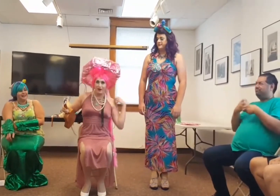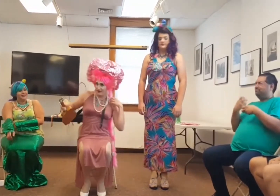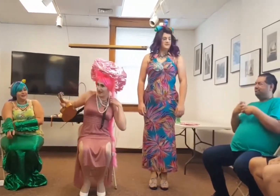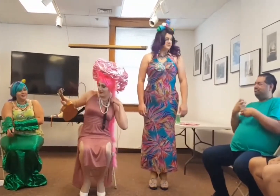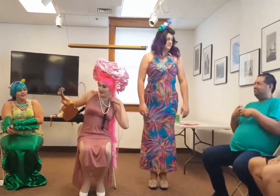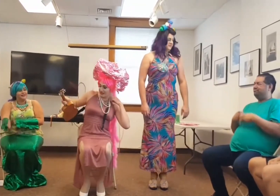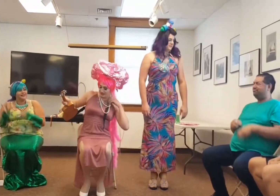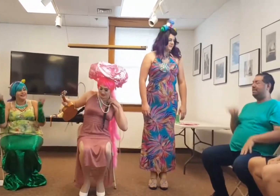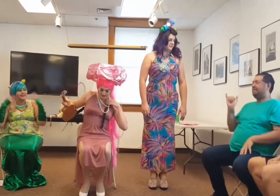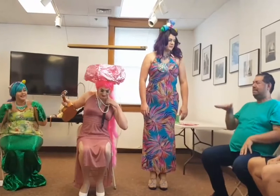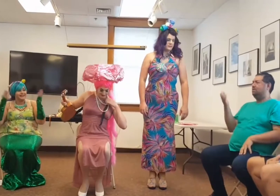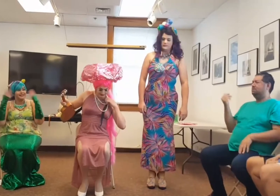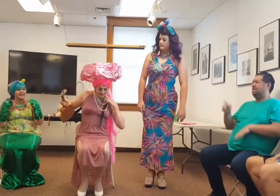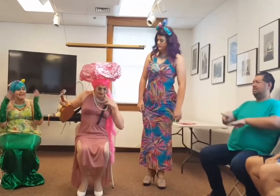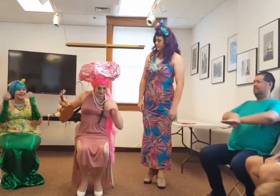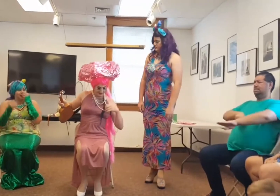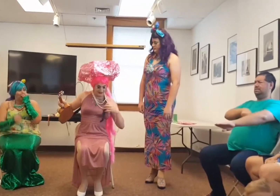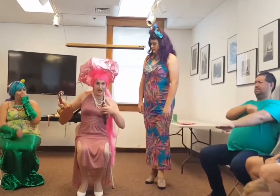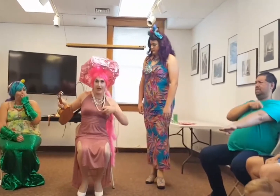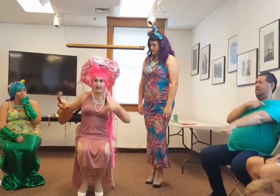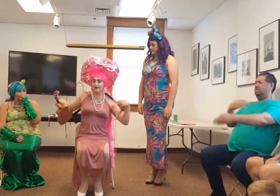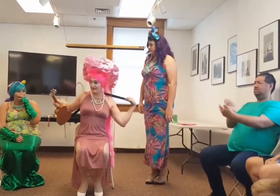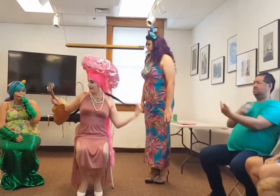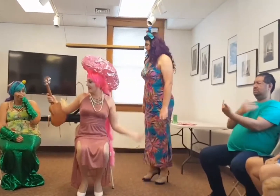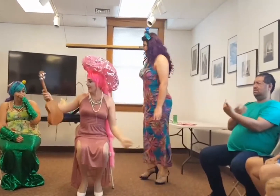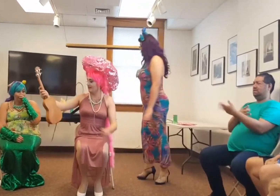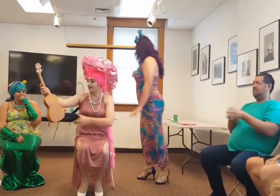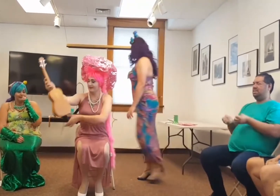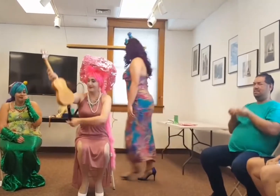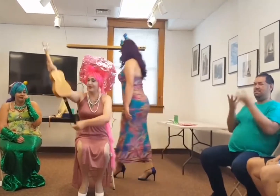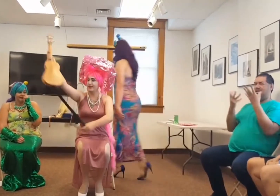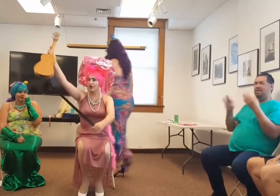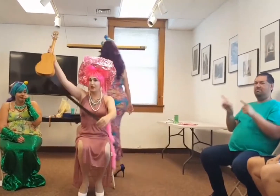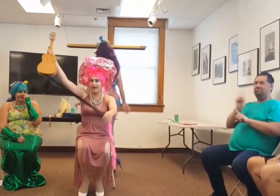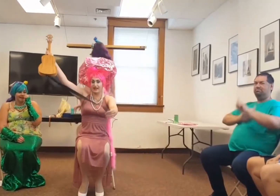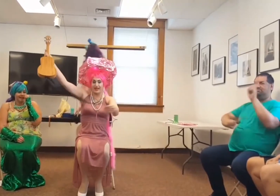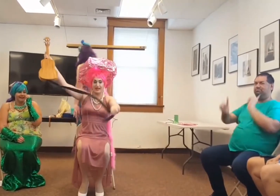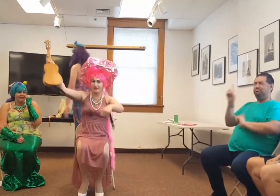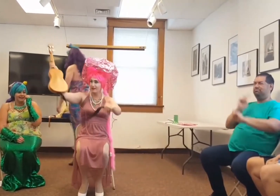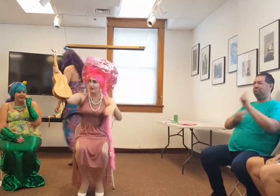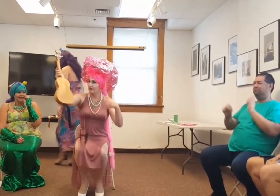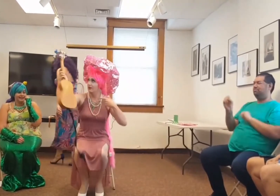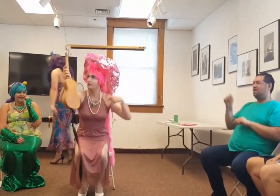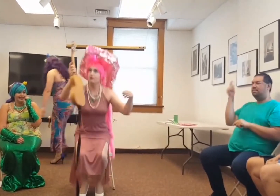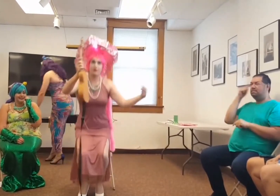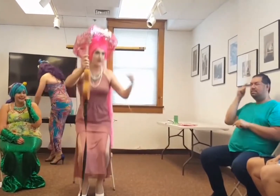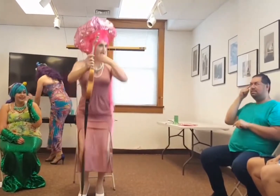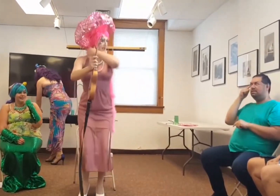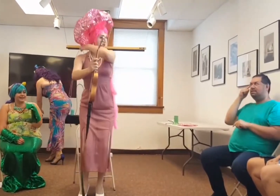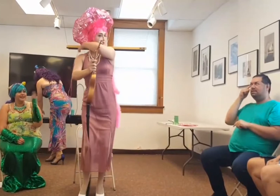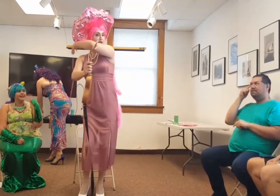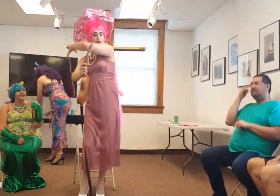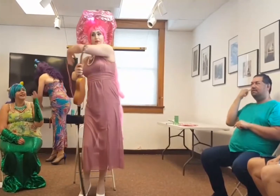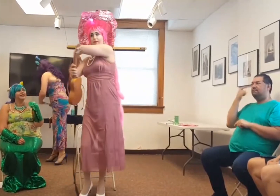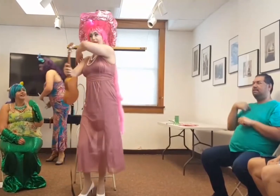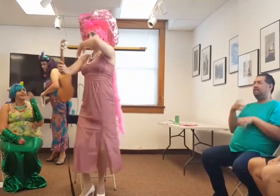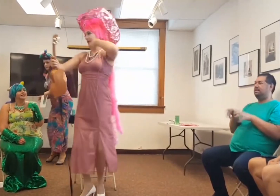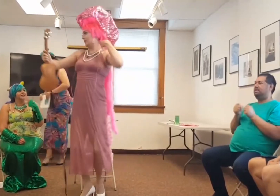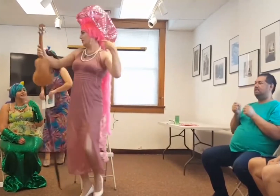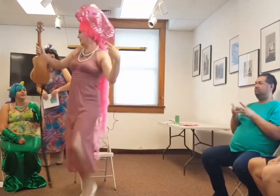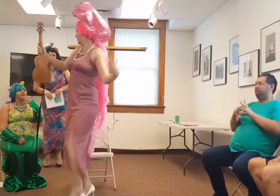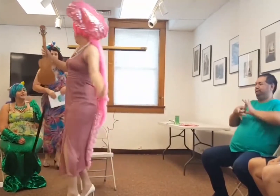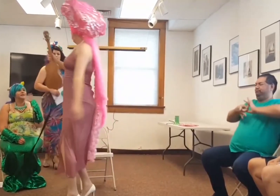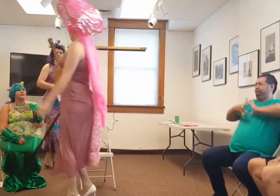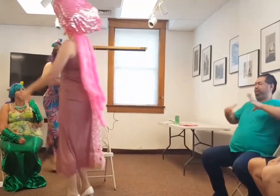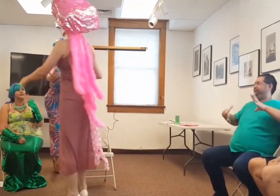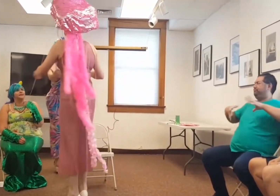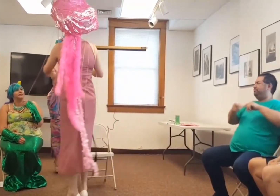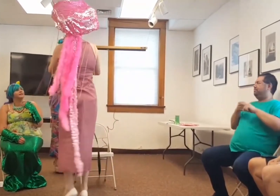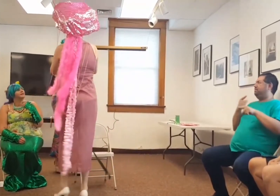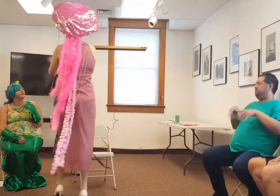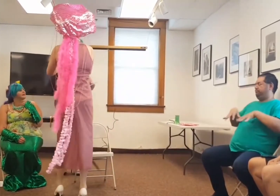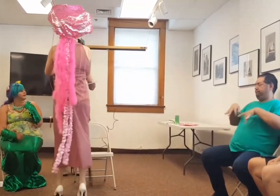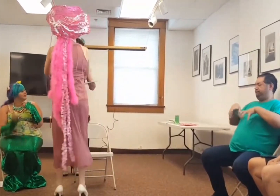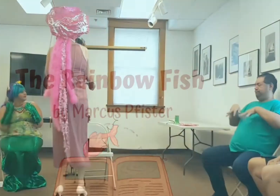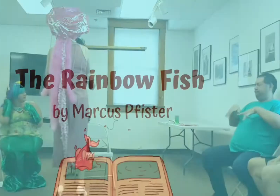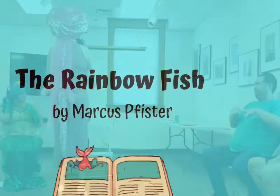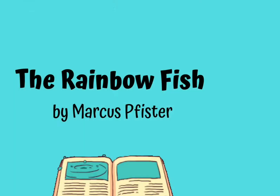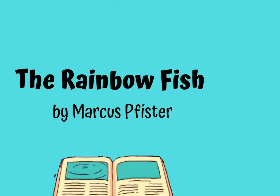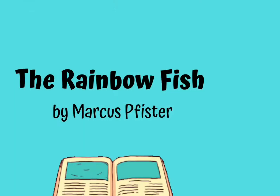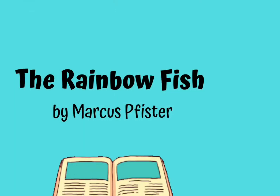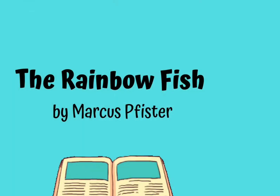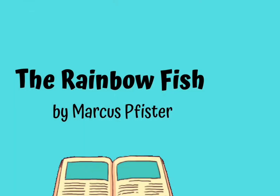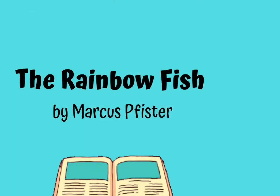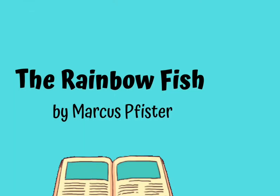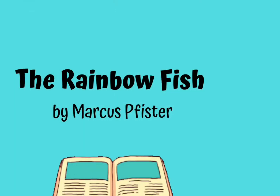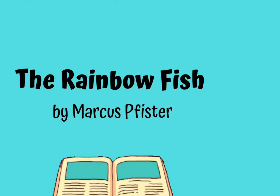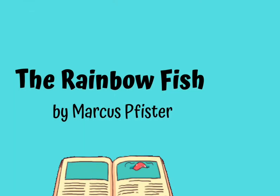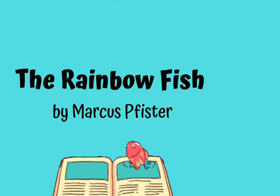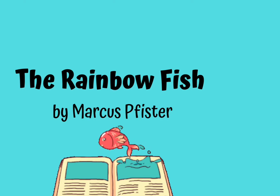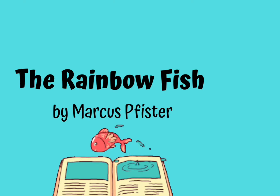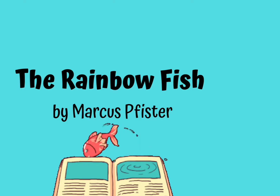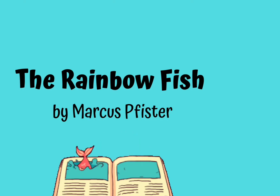That was a long song and a lot of signs. Now I think if I can get untangled from my tentacles. Thank you.